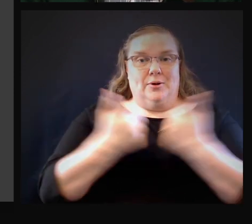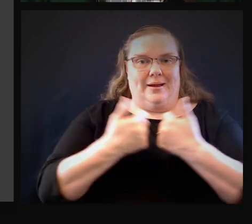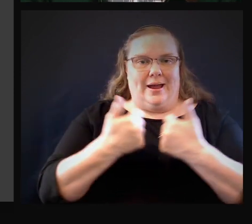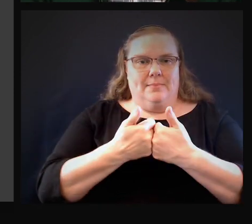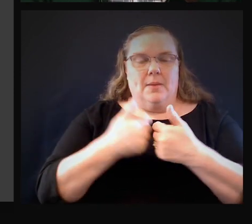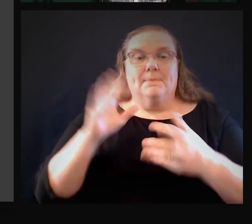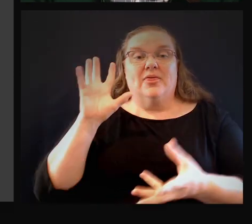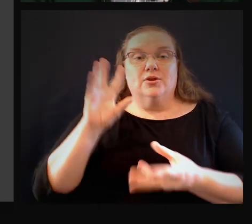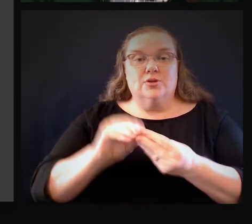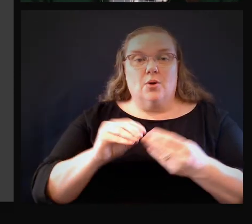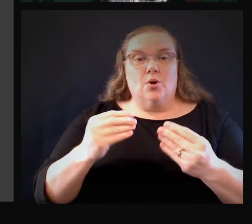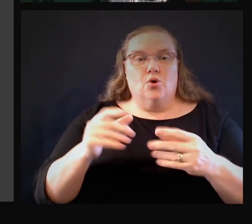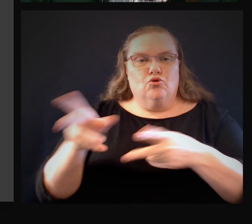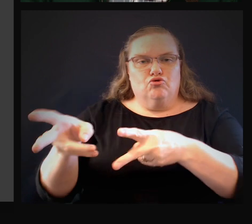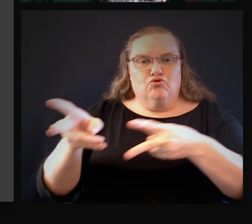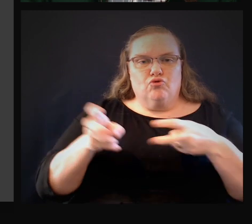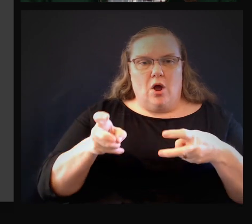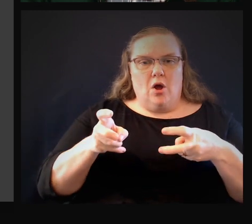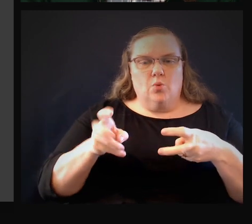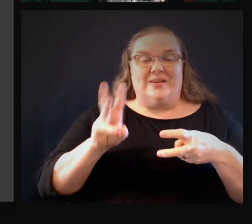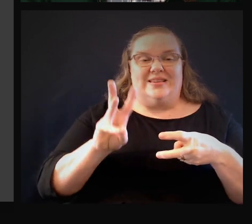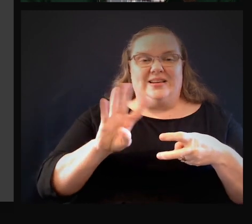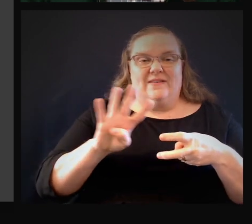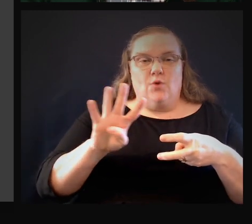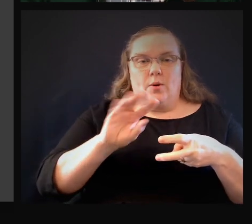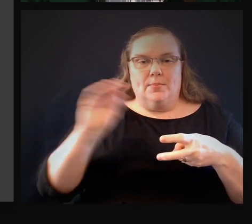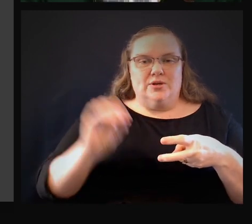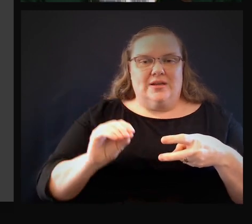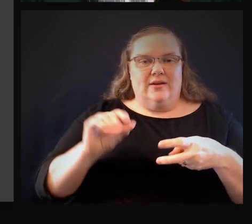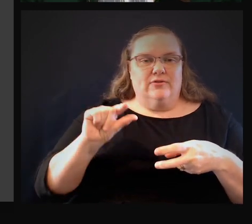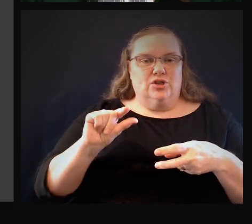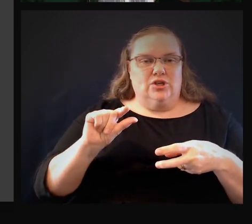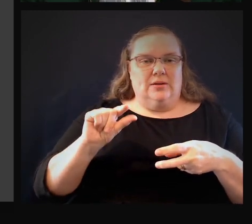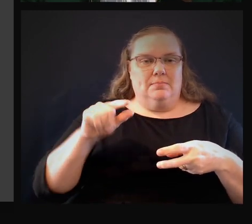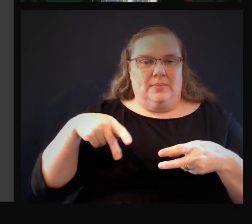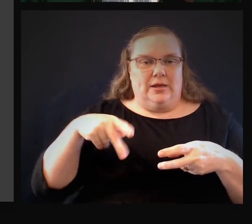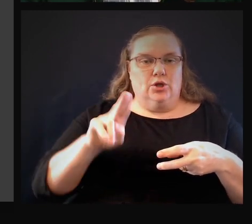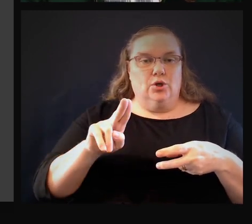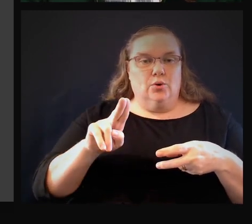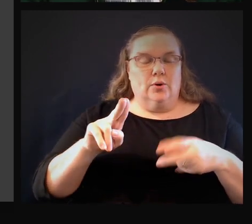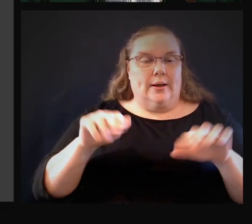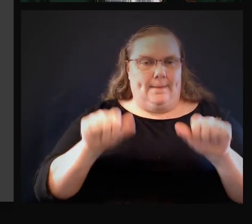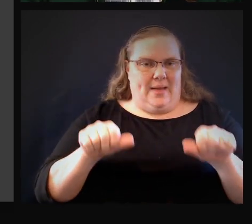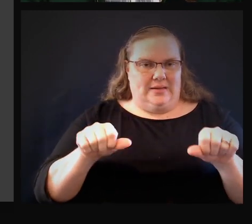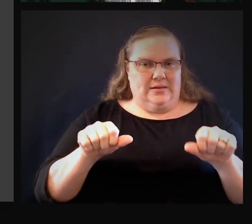was 64% of our GPU capacity. On the right, you can see the benefit